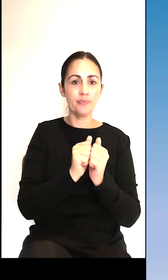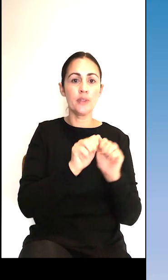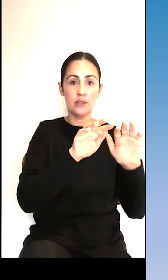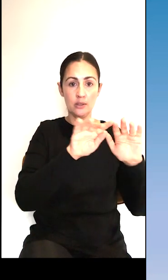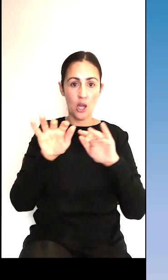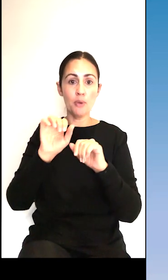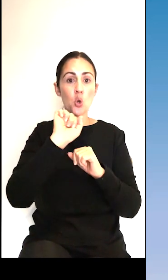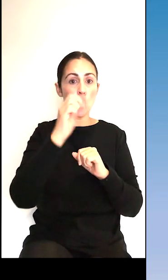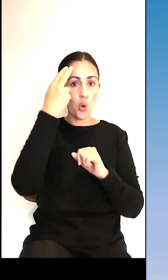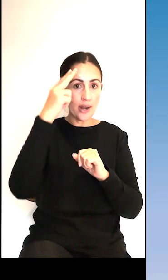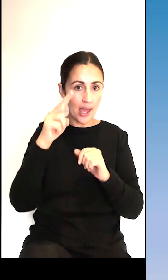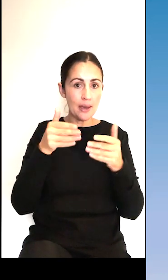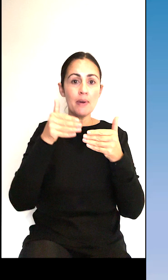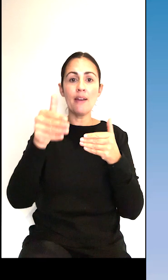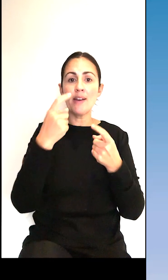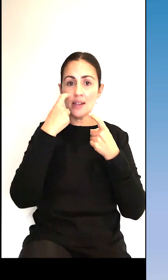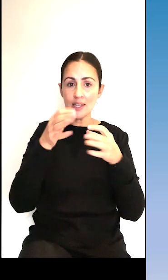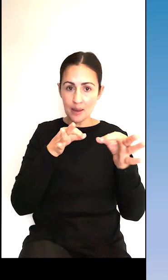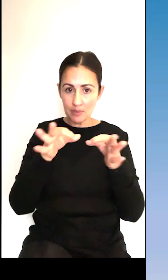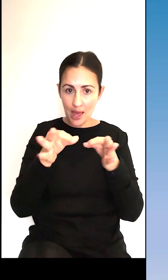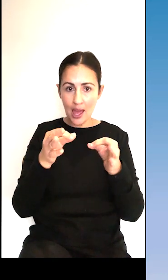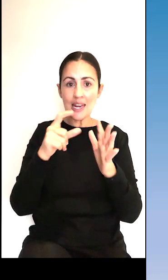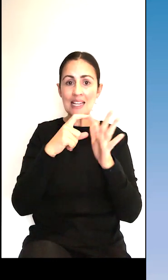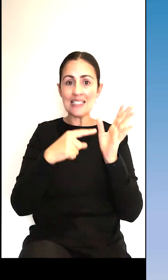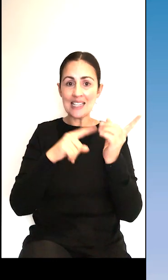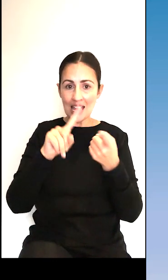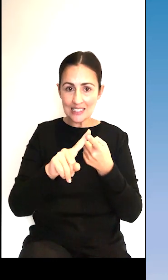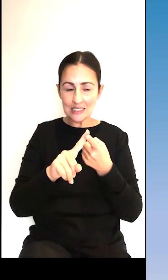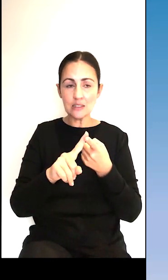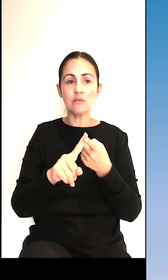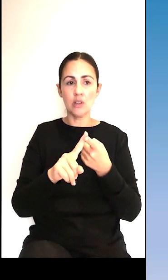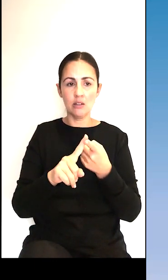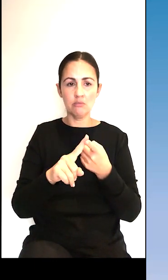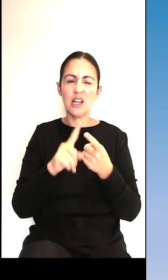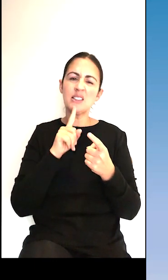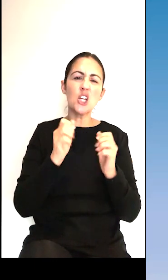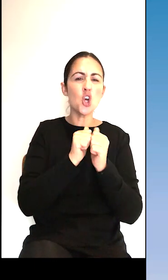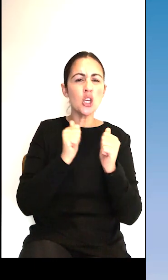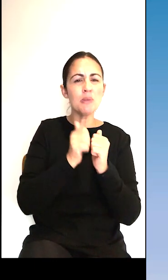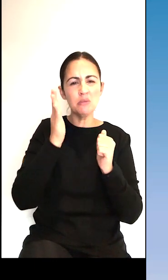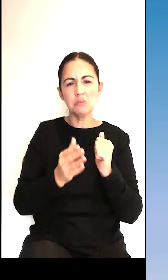advance care plan, the date, and, document '1 of 2' and or 3 or however many there are,